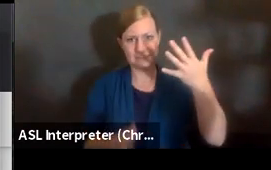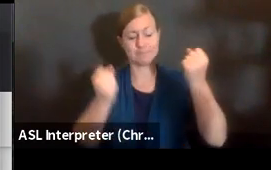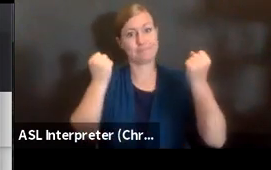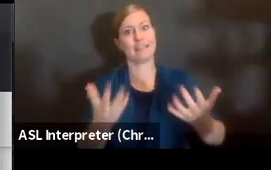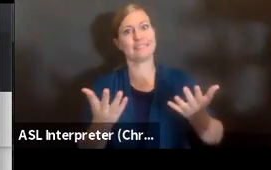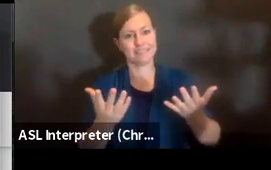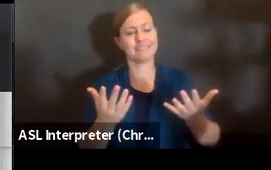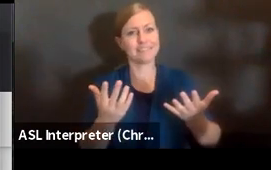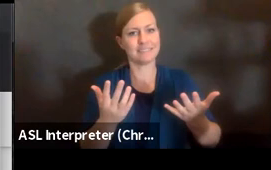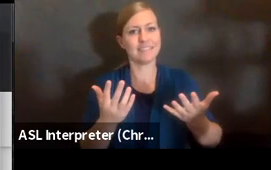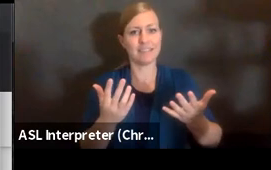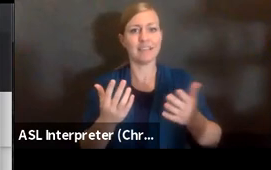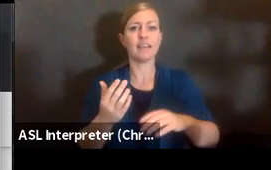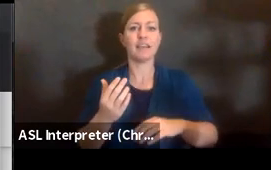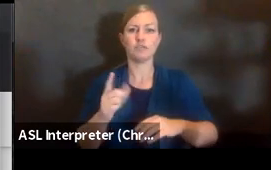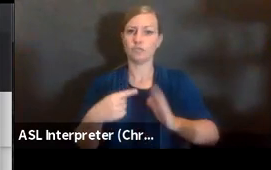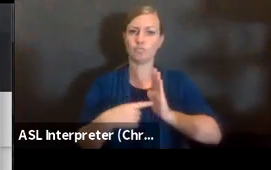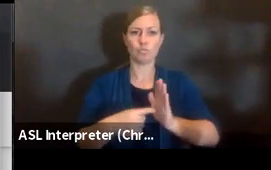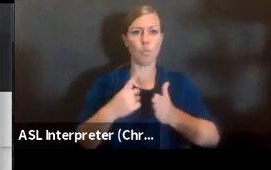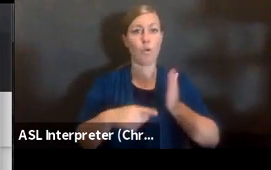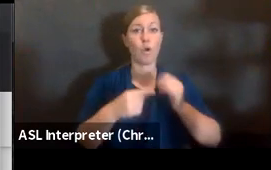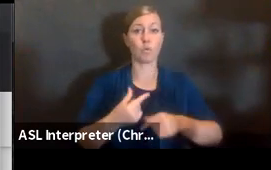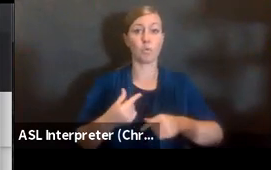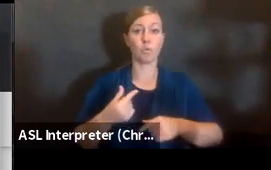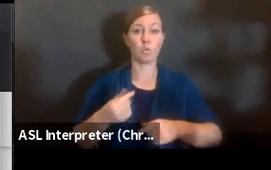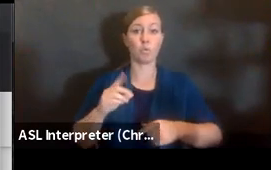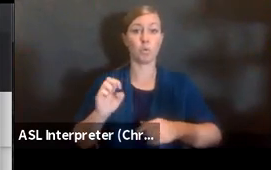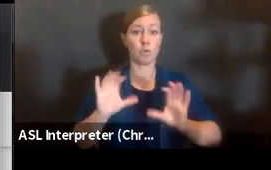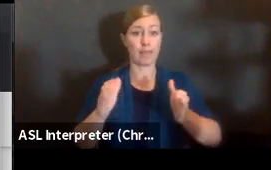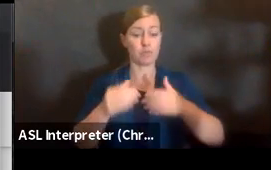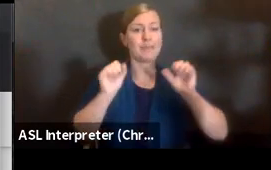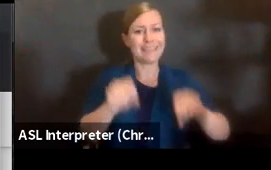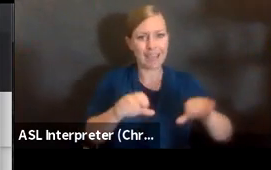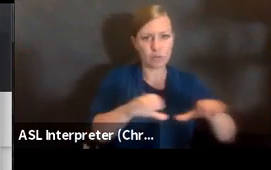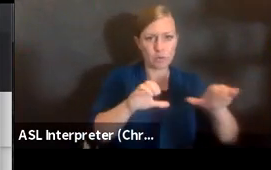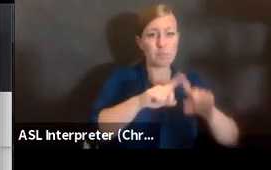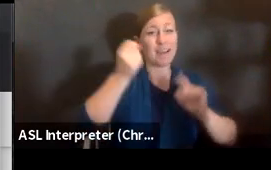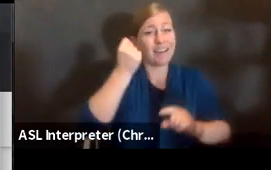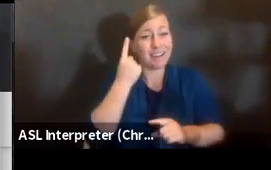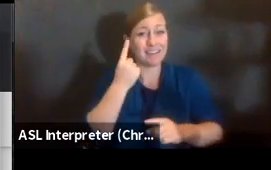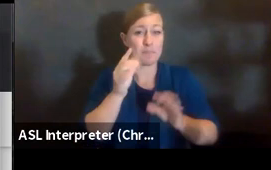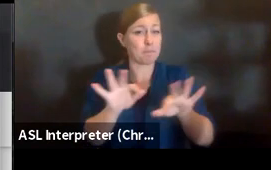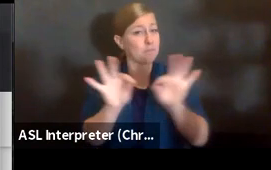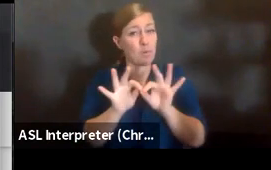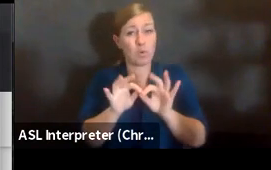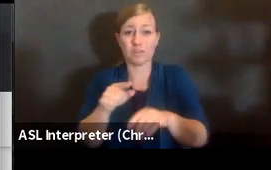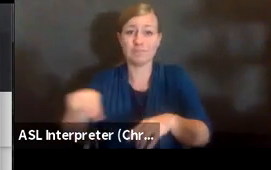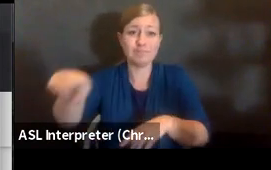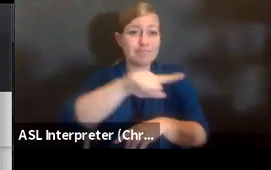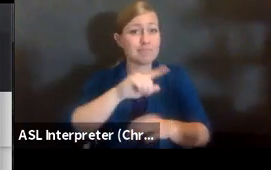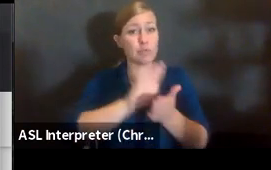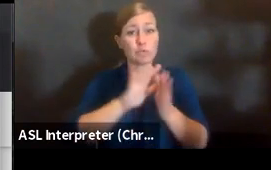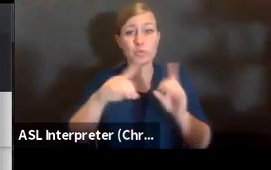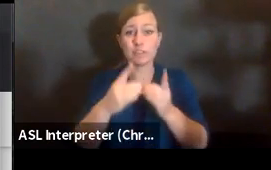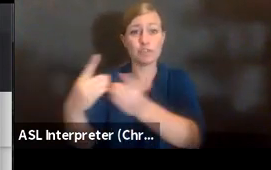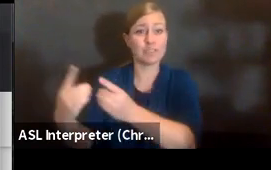Katherine Livick - ESD 112: and just demonstrating what can be done. But we cannot tell you every permutation, every option of this.